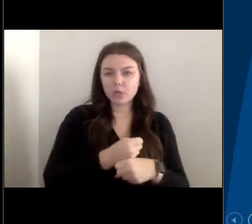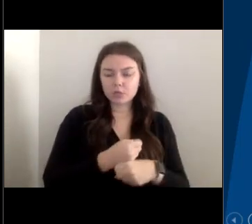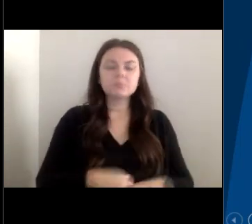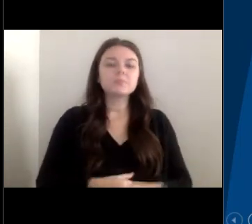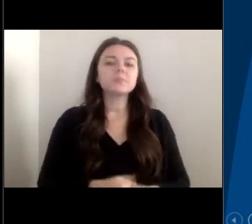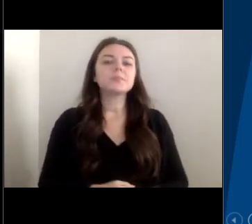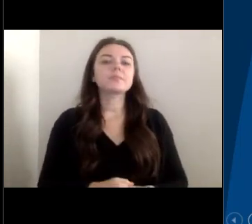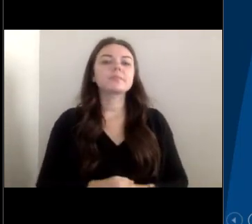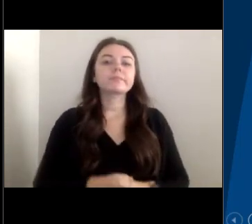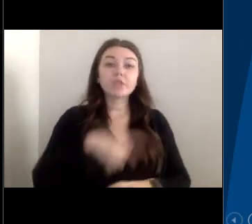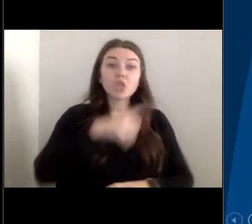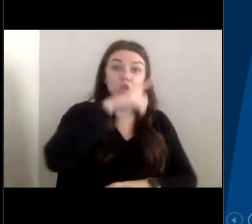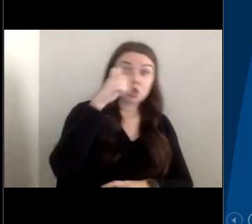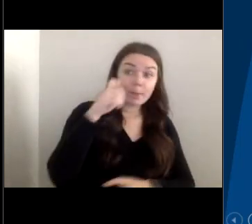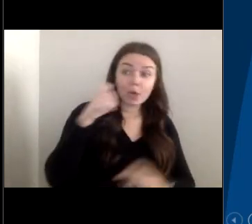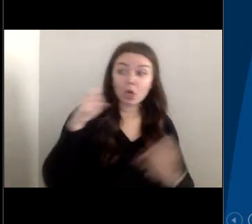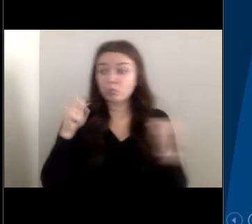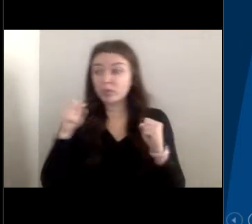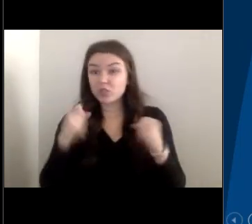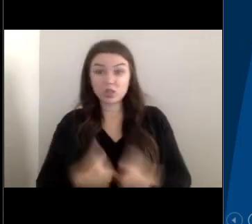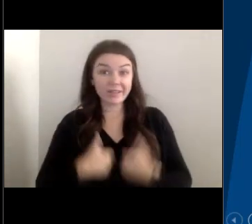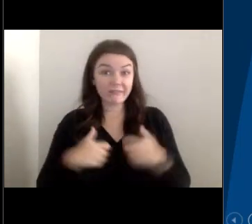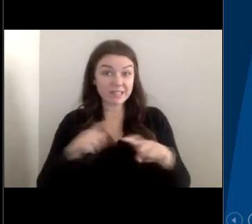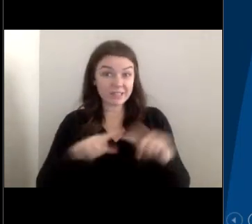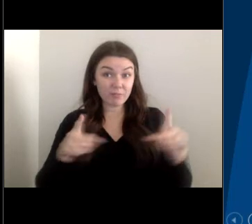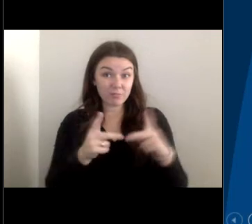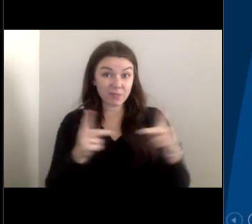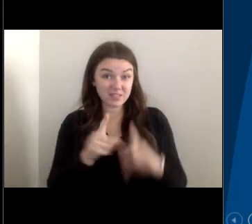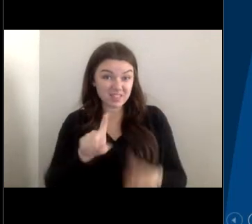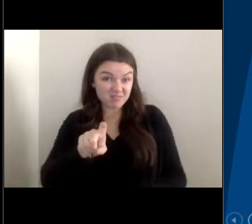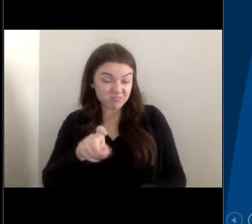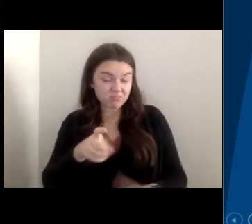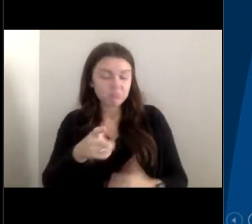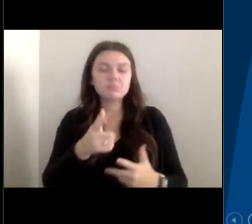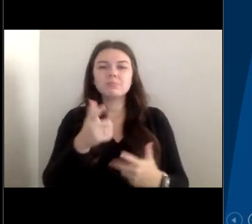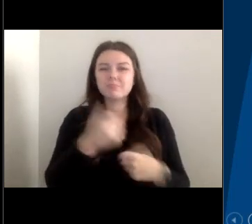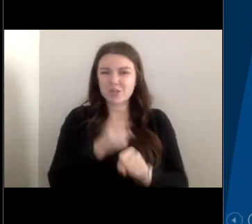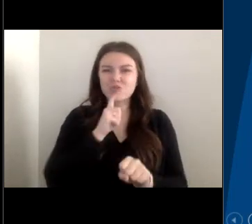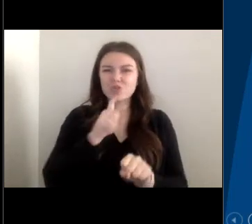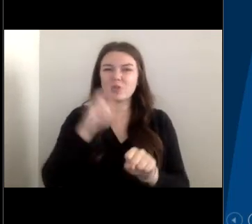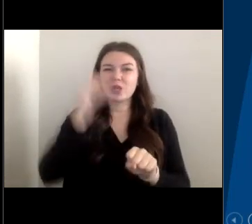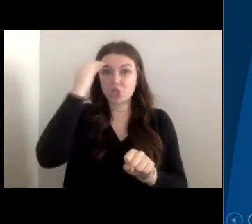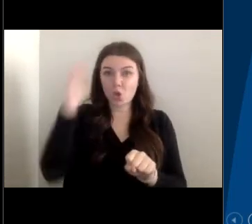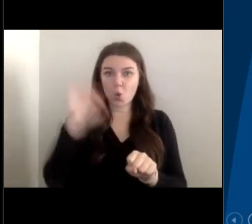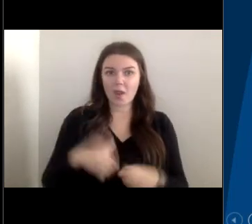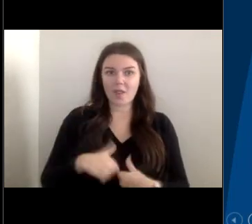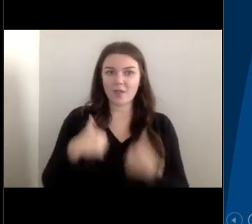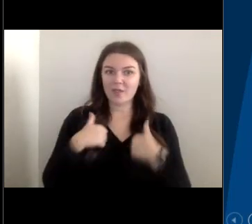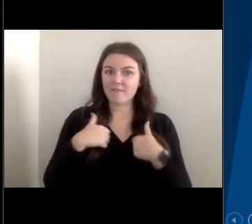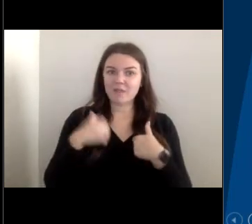at different times a year. So we may need to make sure we can protect their habitat at all times of the year, so it's important to be able